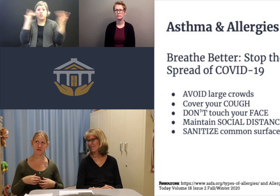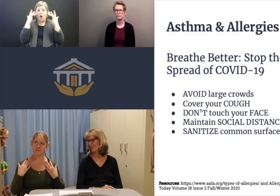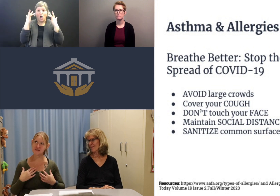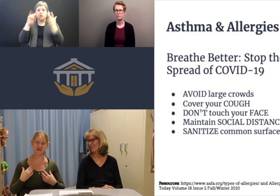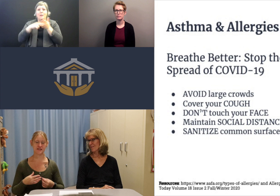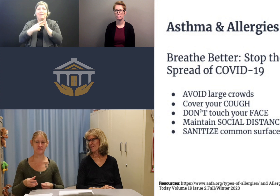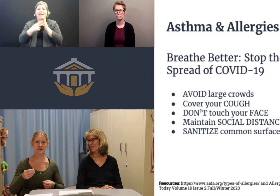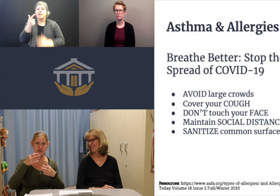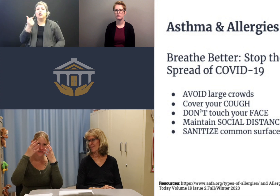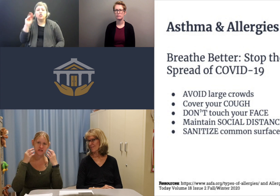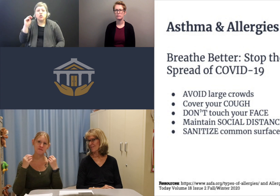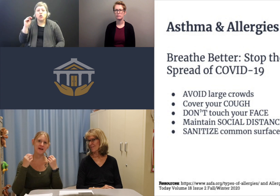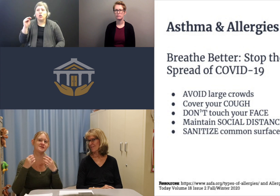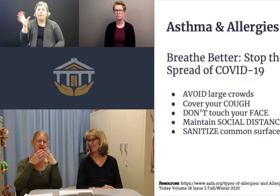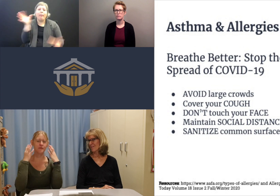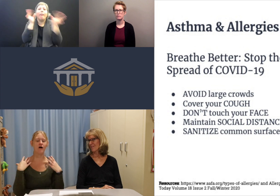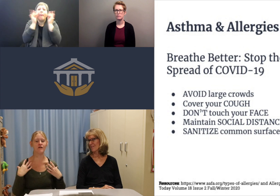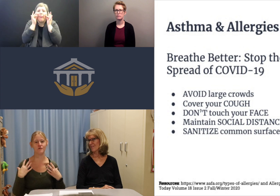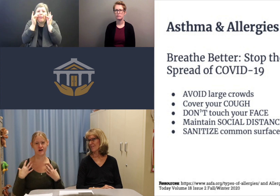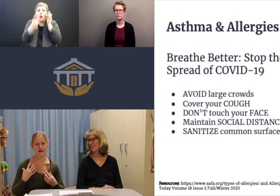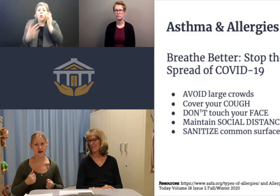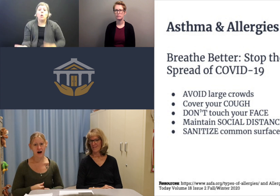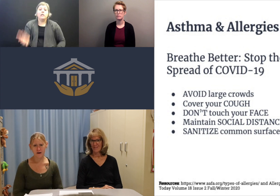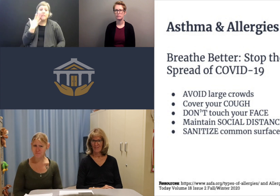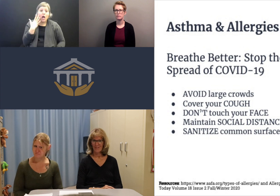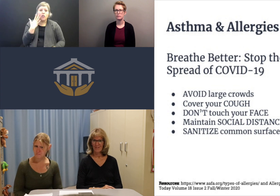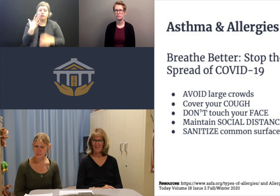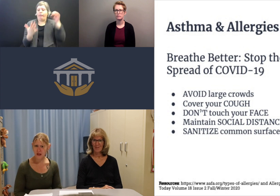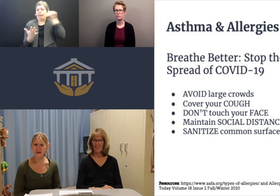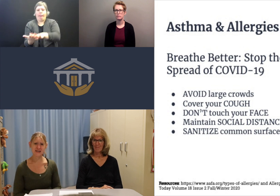your mask received and you're touching your face and putting them all over. Um, maintain